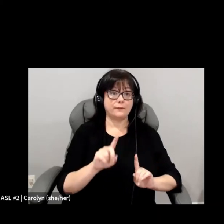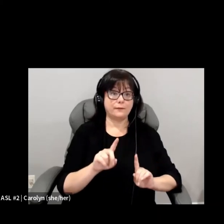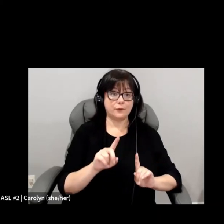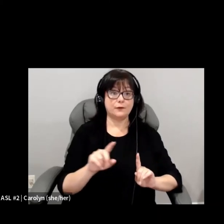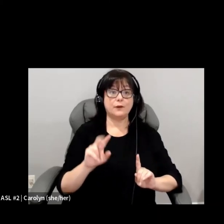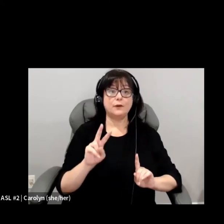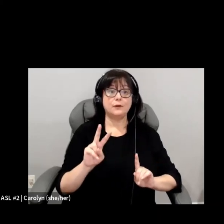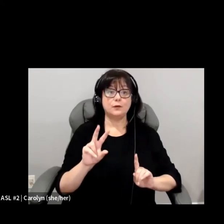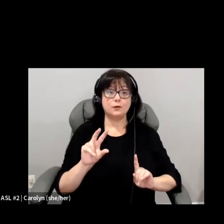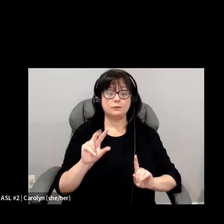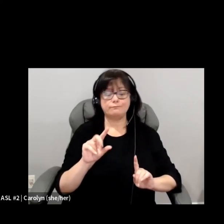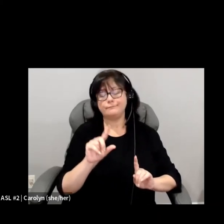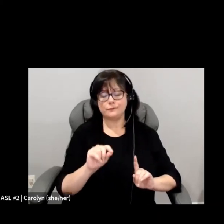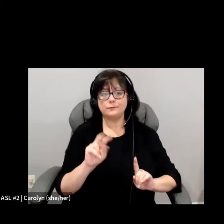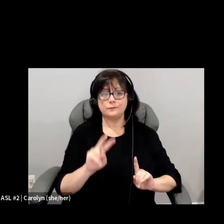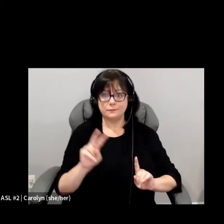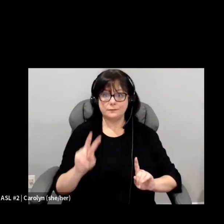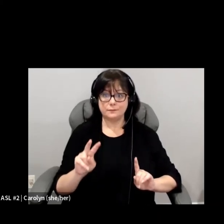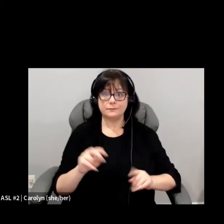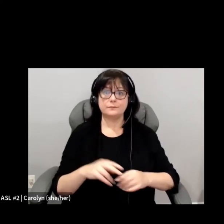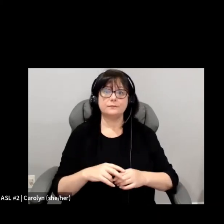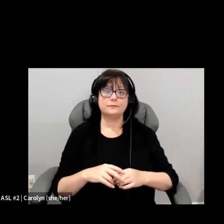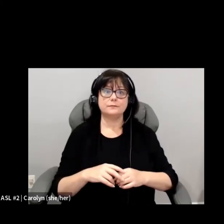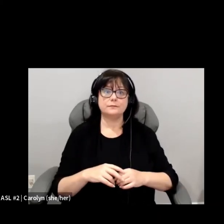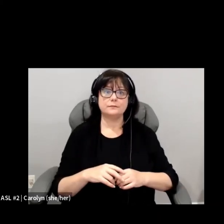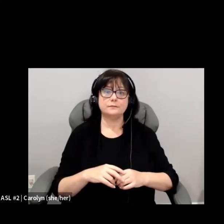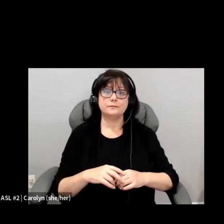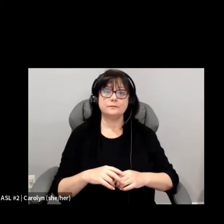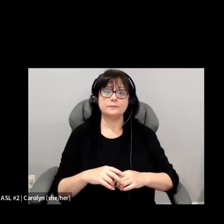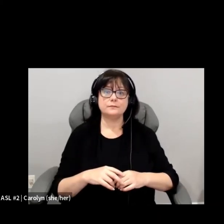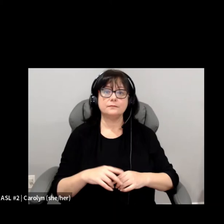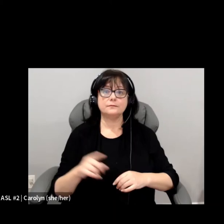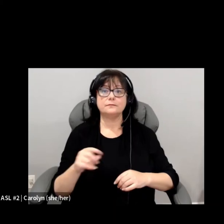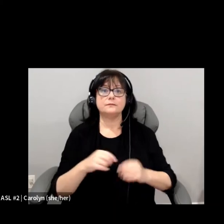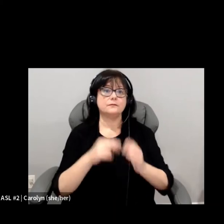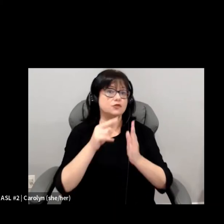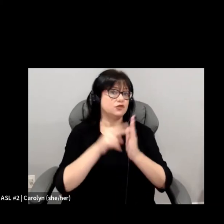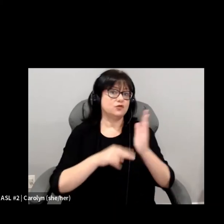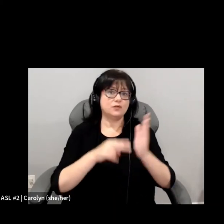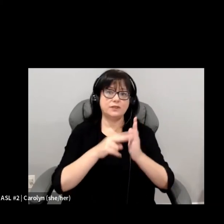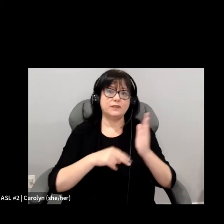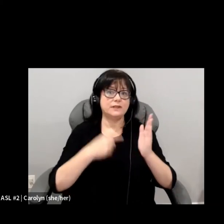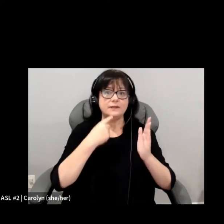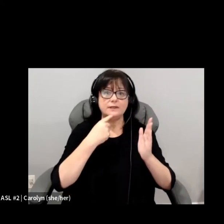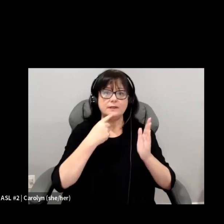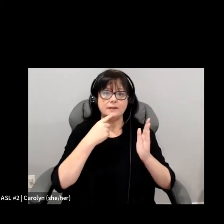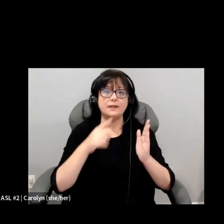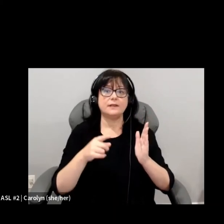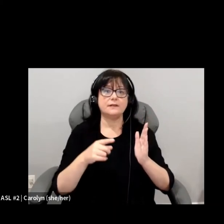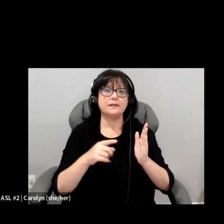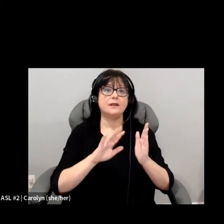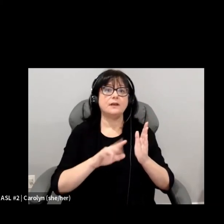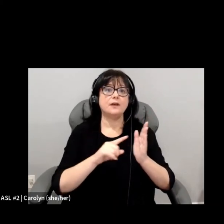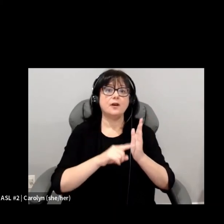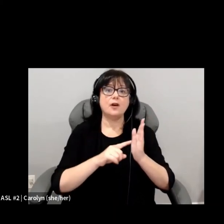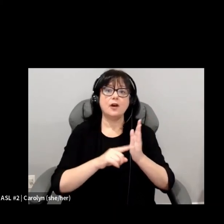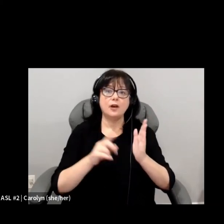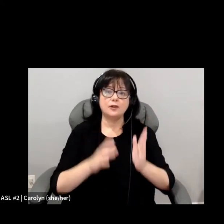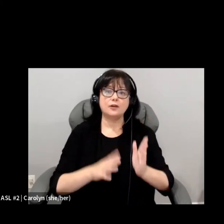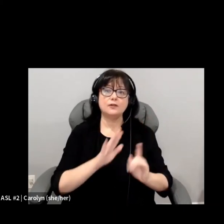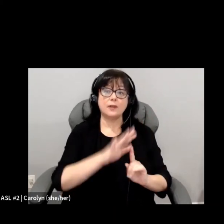PAGE ONE OF THEIR REPORT, THE AUDITORS EXPRESS THEIR OPINION THAT THESE STATEMENTS IN QUOTES